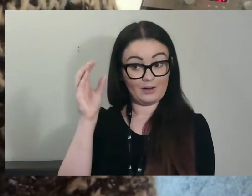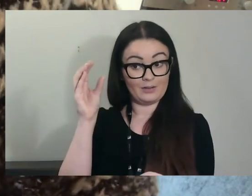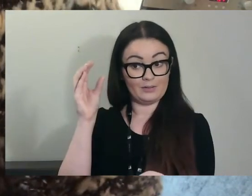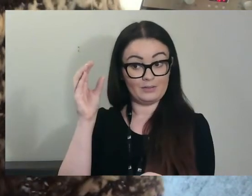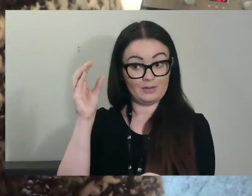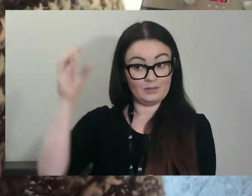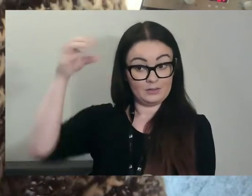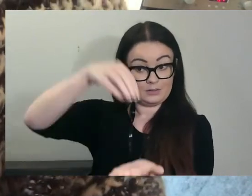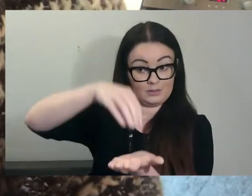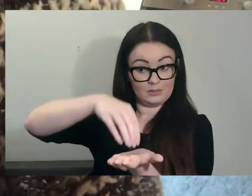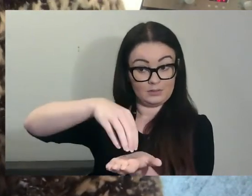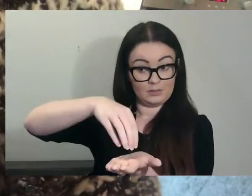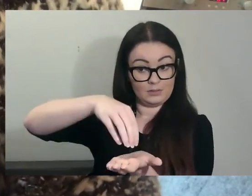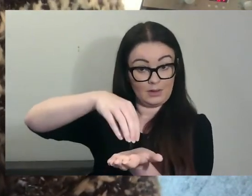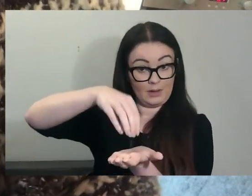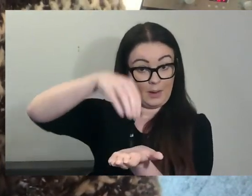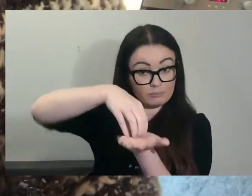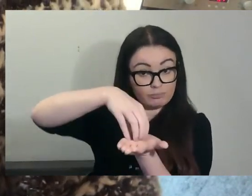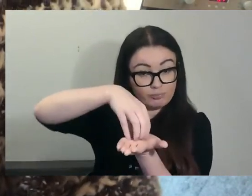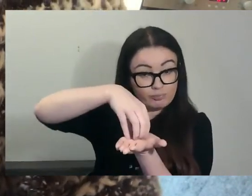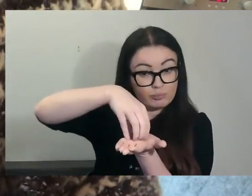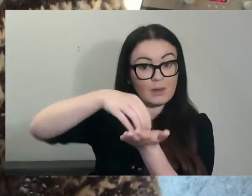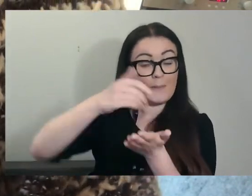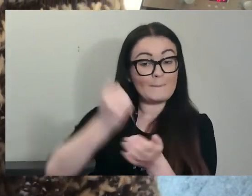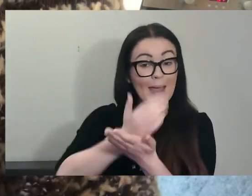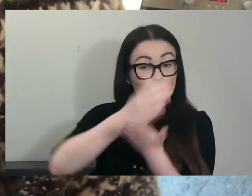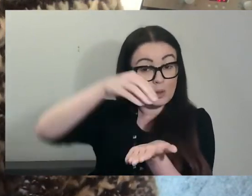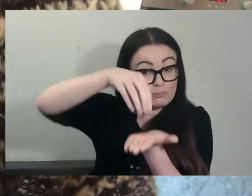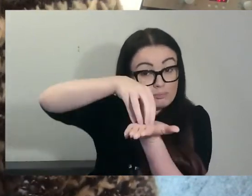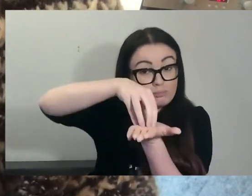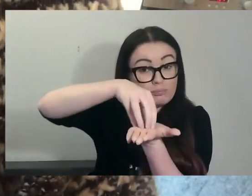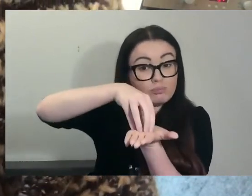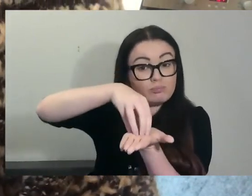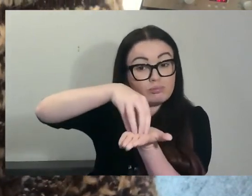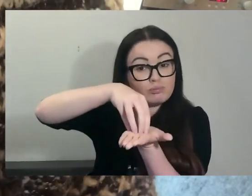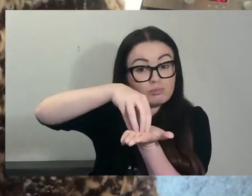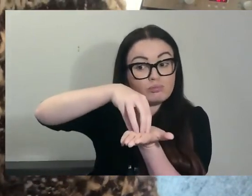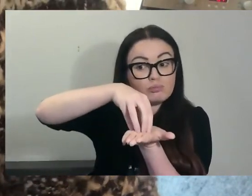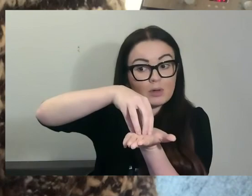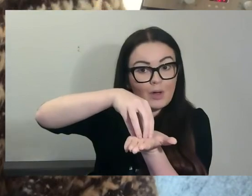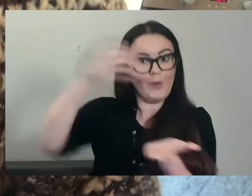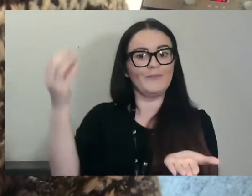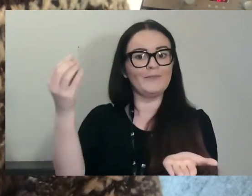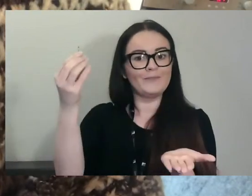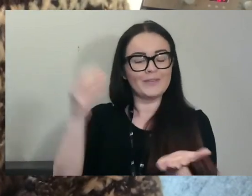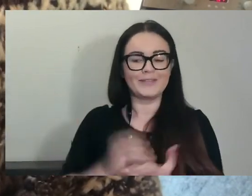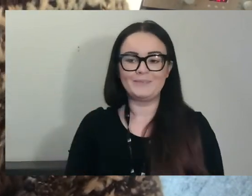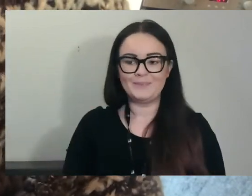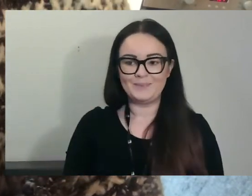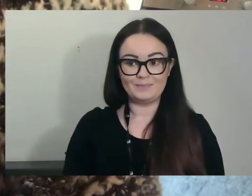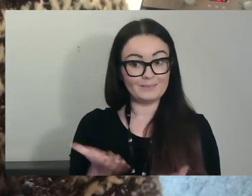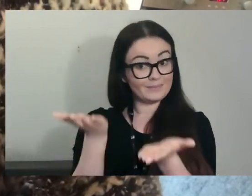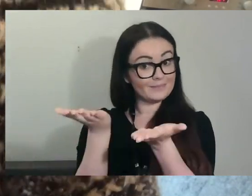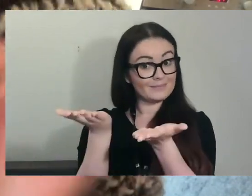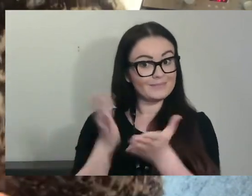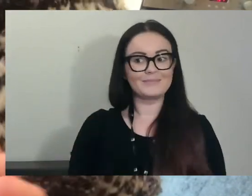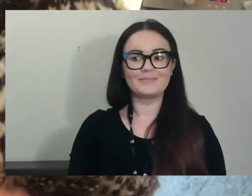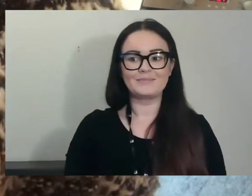and then facing downwards put it on your paper press press really hard and pull away like